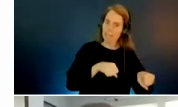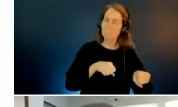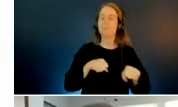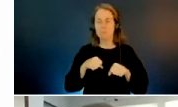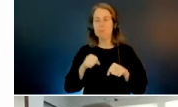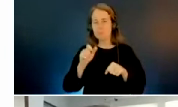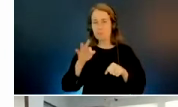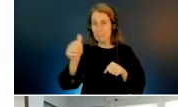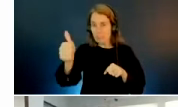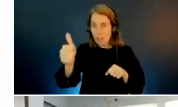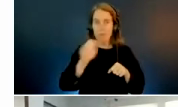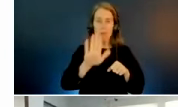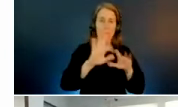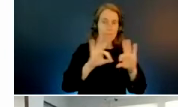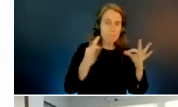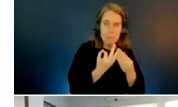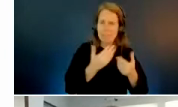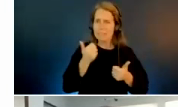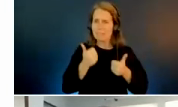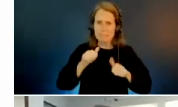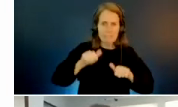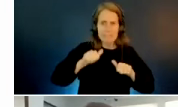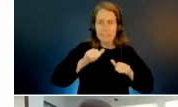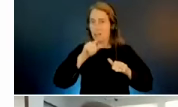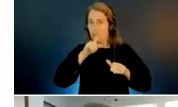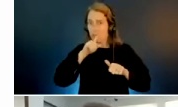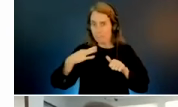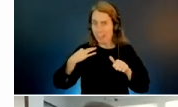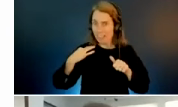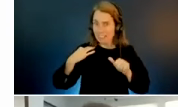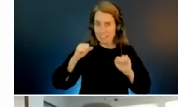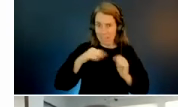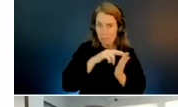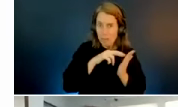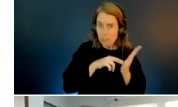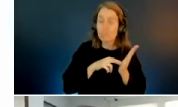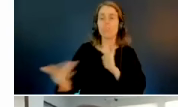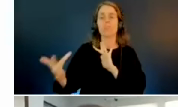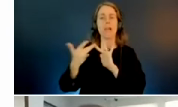figure out um what your options are what your eligibility is okay we can go to the next one